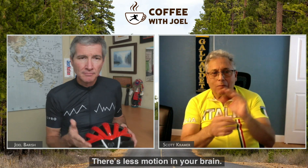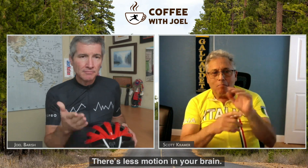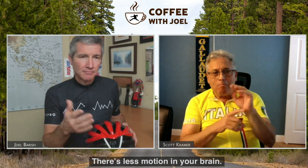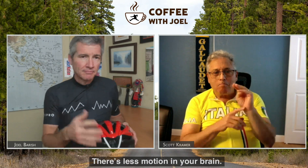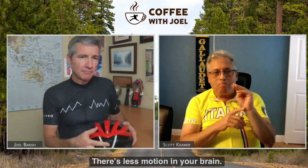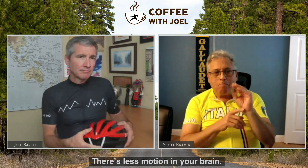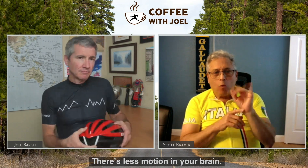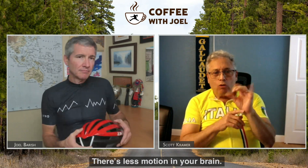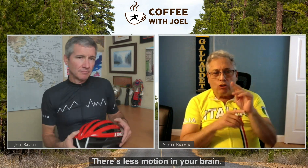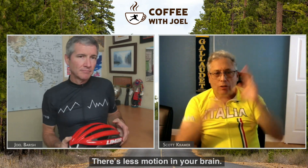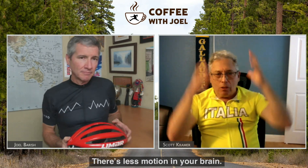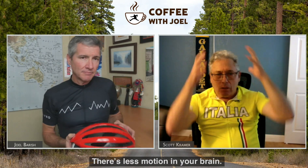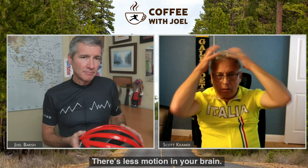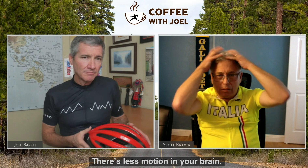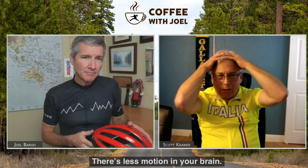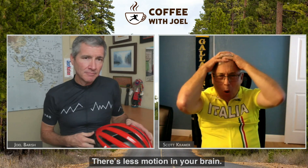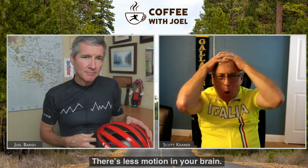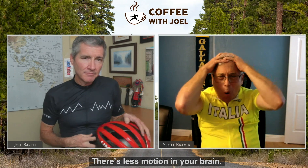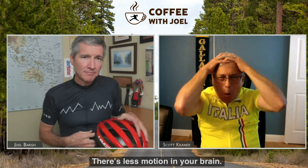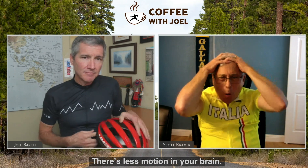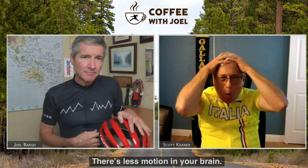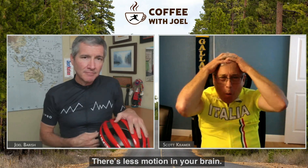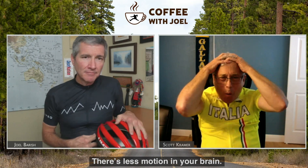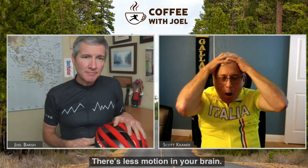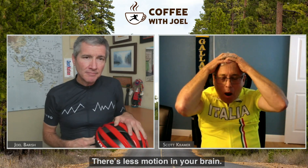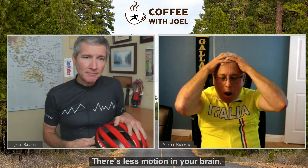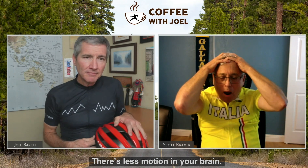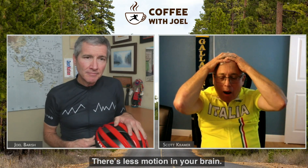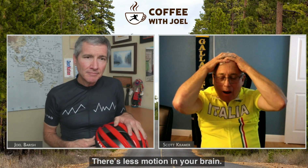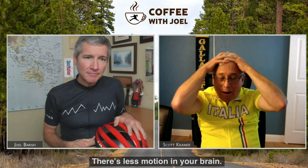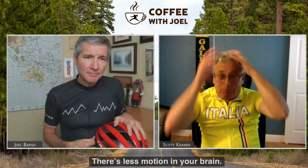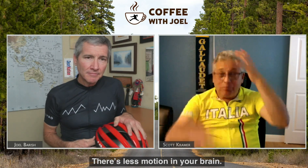There’s less motion in your brain.